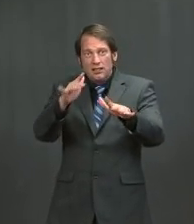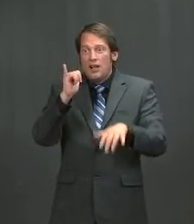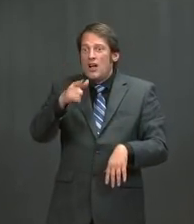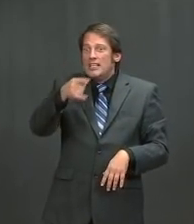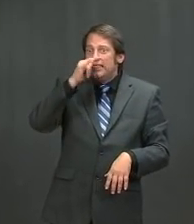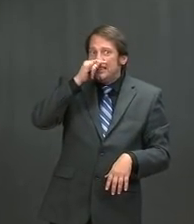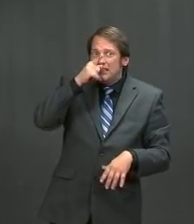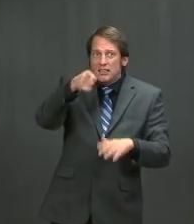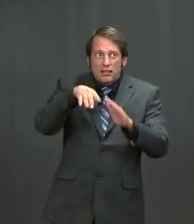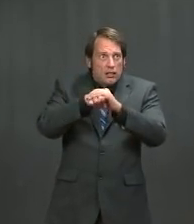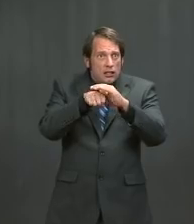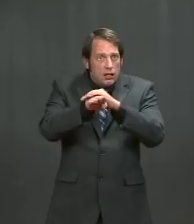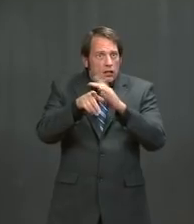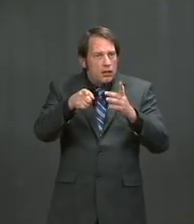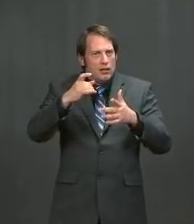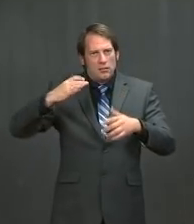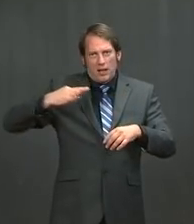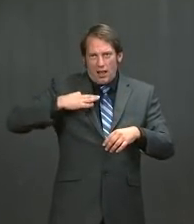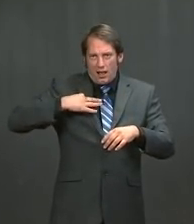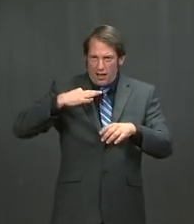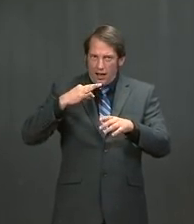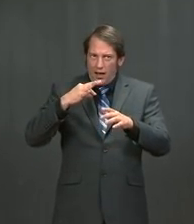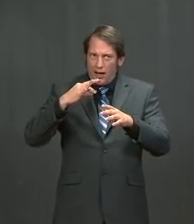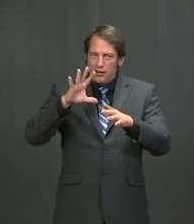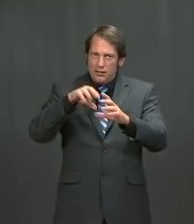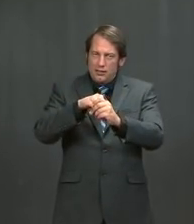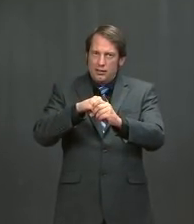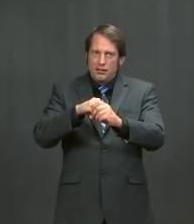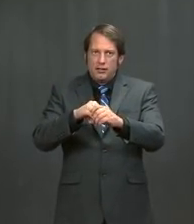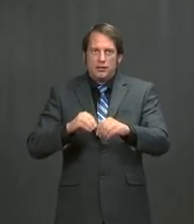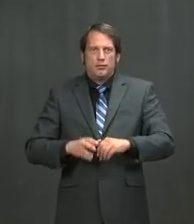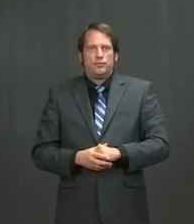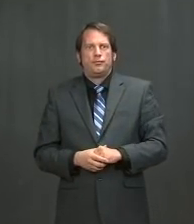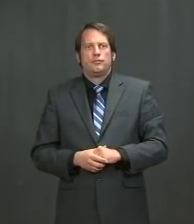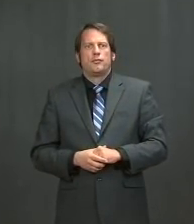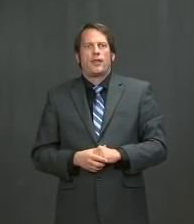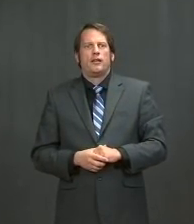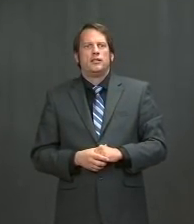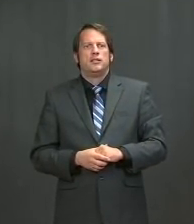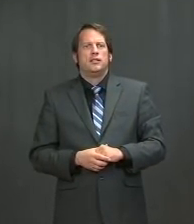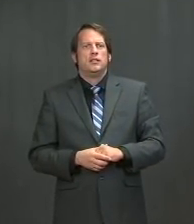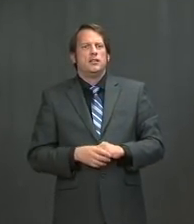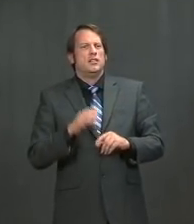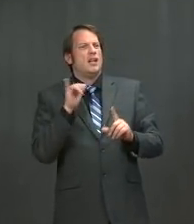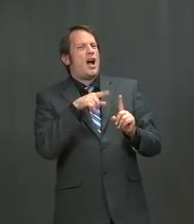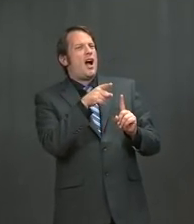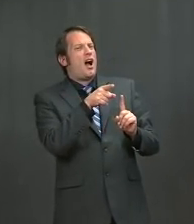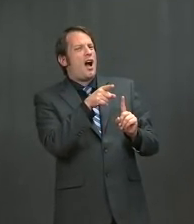The Press: So is the issue just a messaging issue then? I mean, how do you explain the fact that Americans are not in favor of what the President is doing at the border?